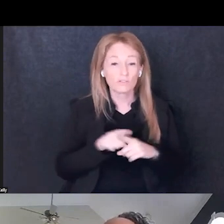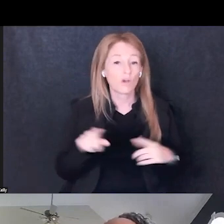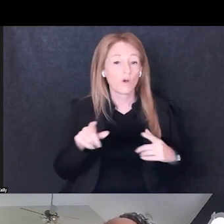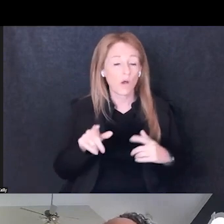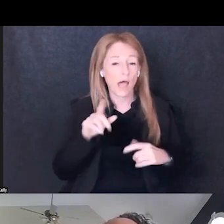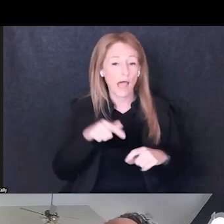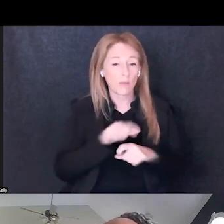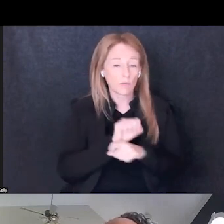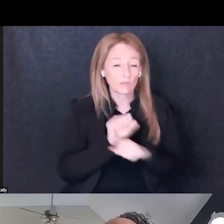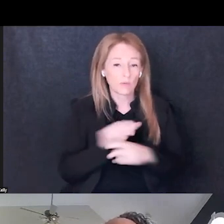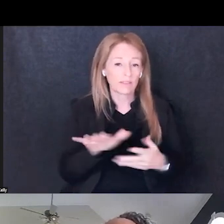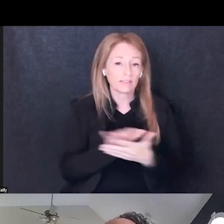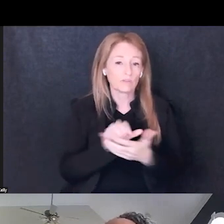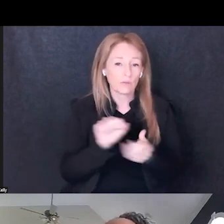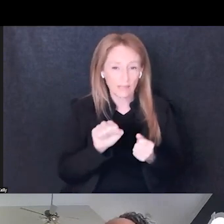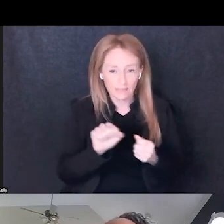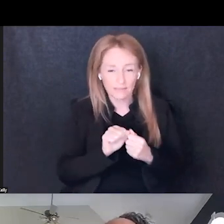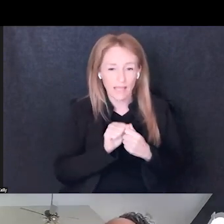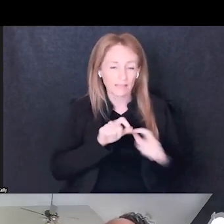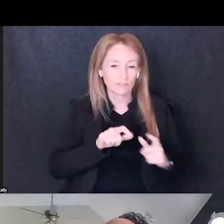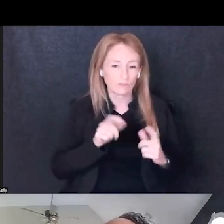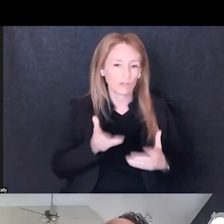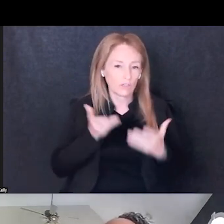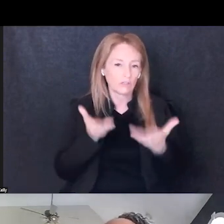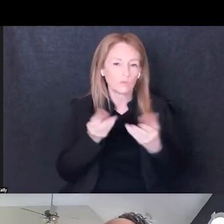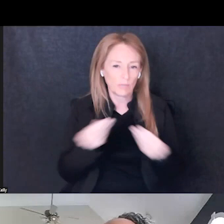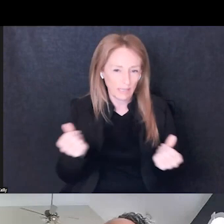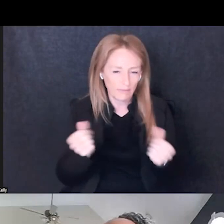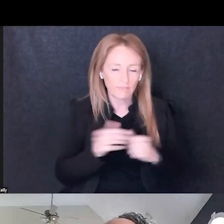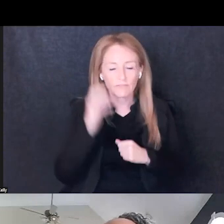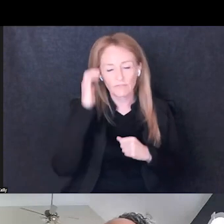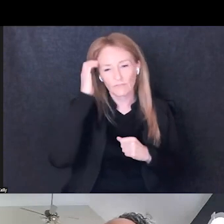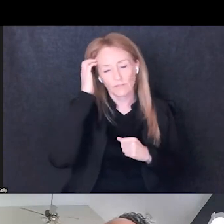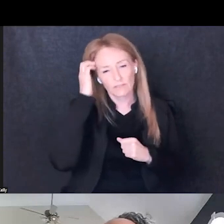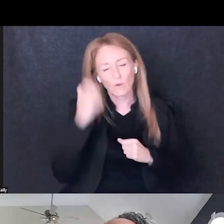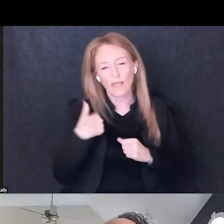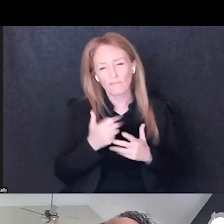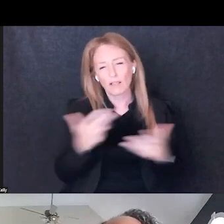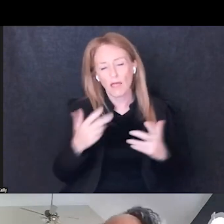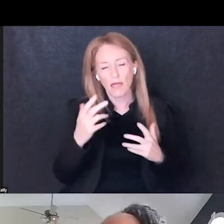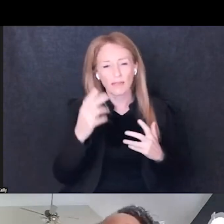OUT. SO A LOT OF EXPERIENCE WITH CALL CENTERS AS WELL.